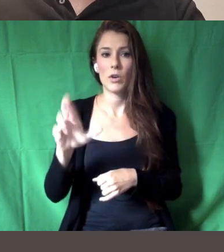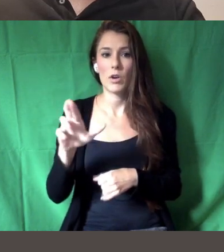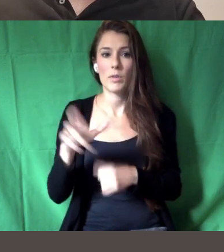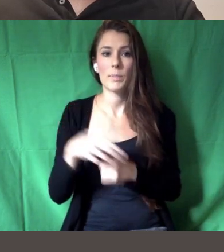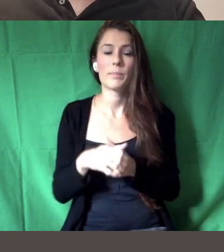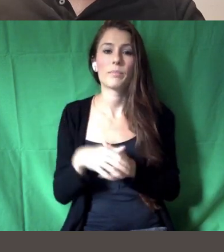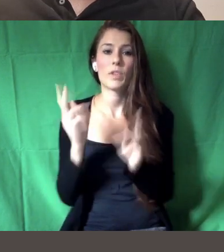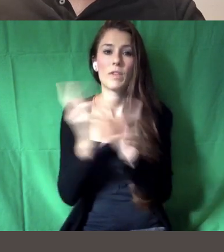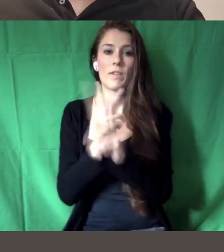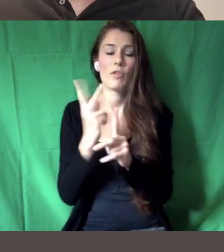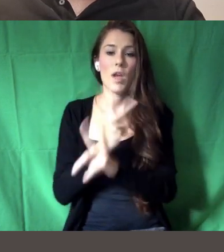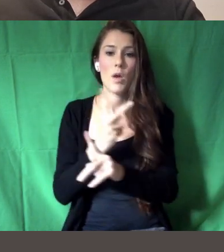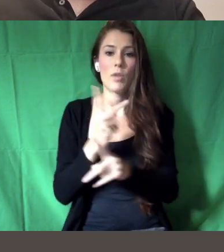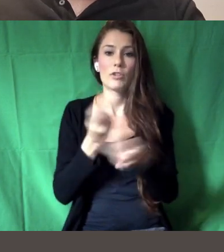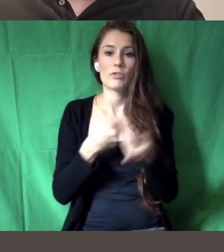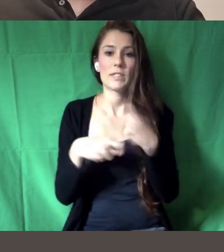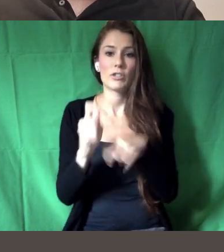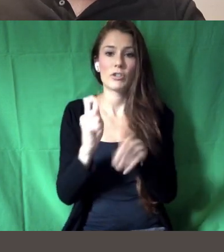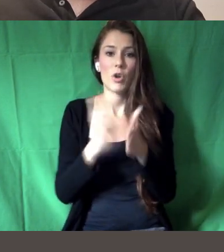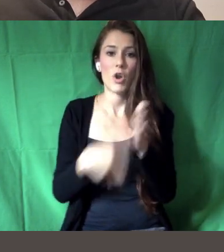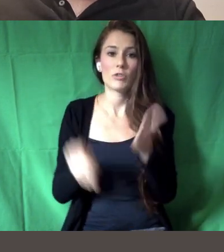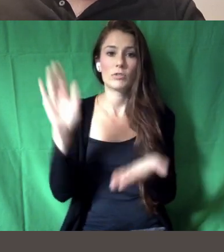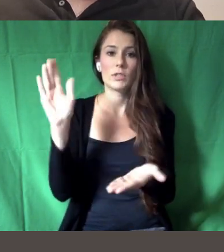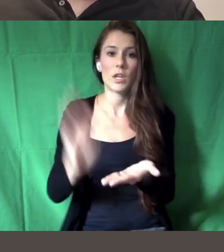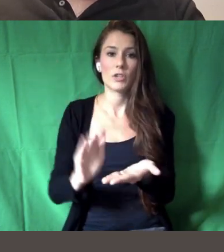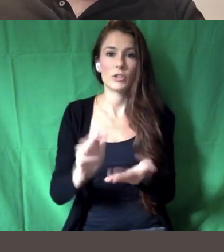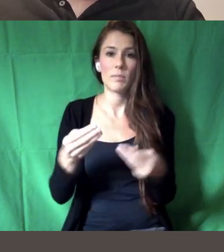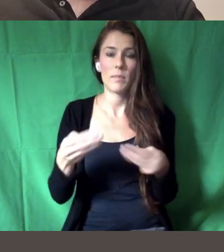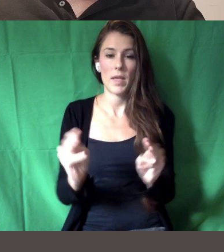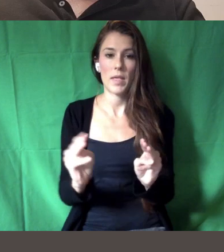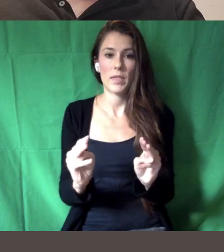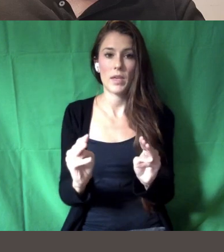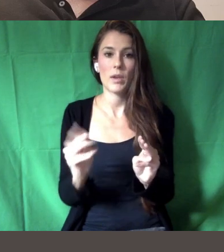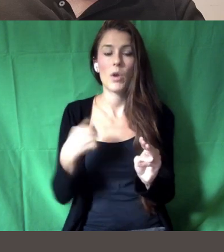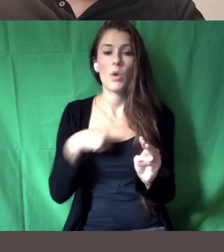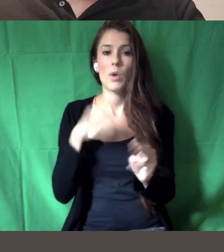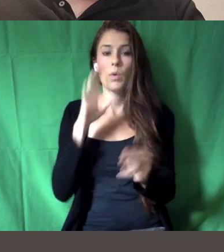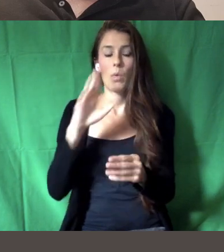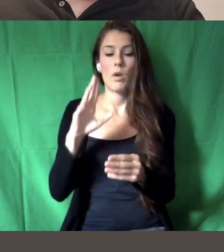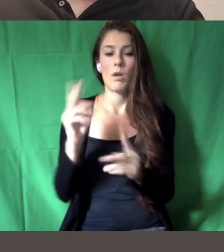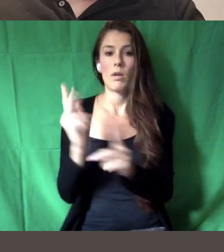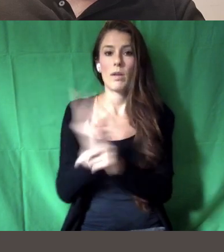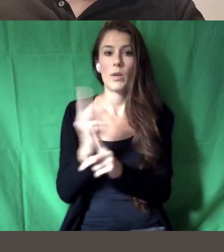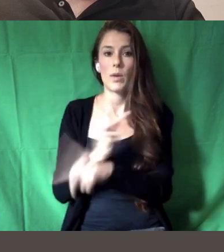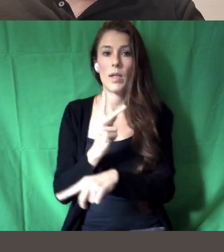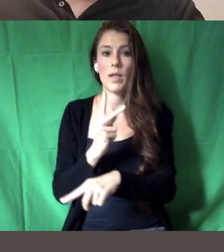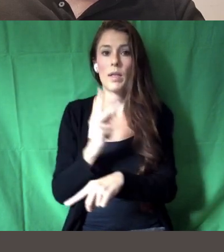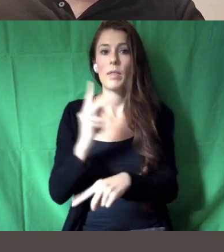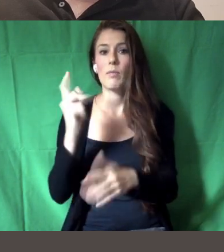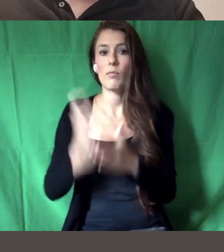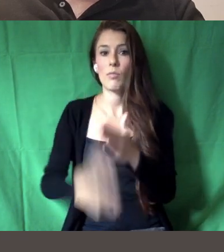To calculate transaction cost reduction metric, we will calculate price ratio as a benchmark